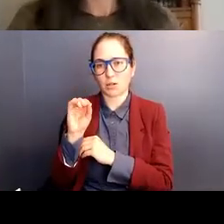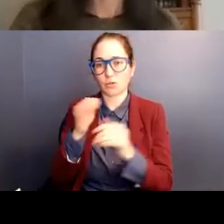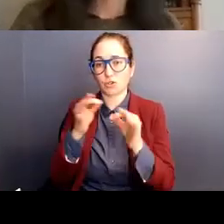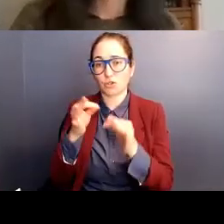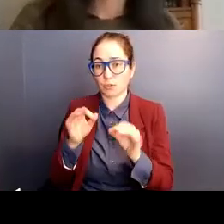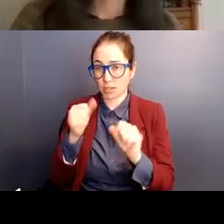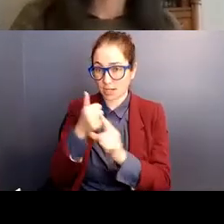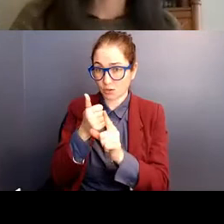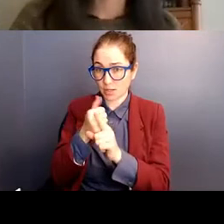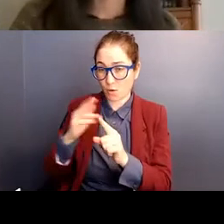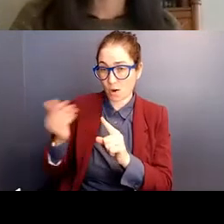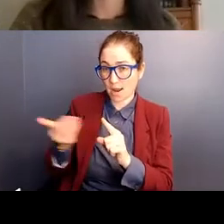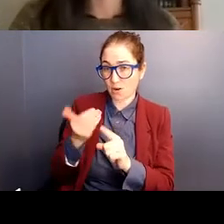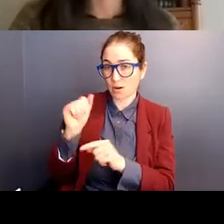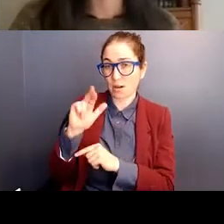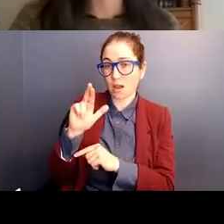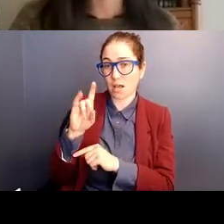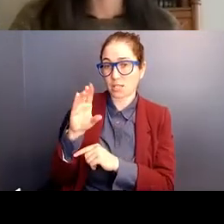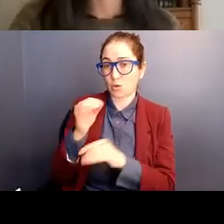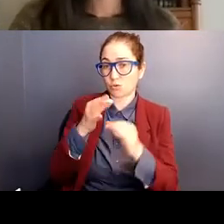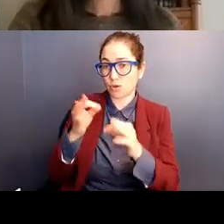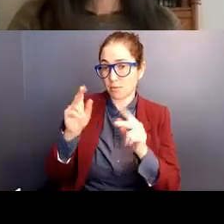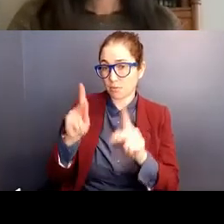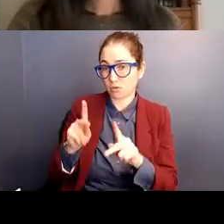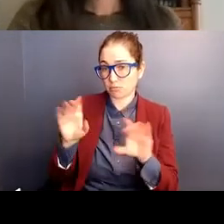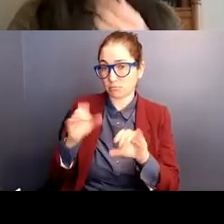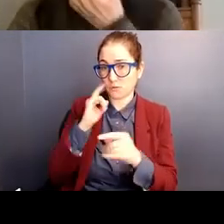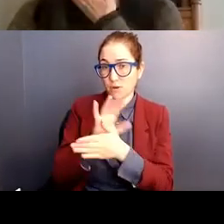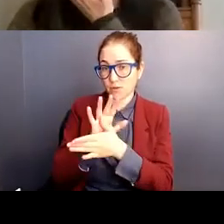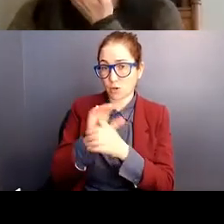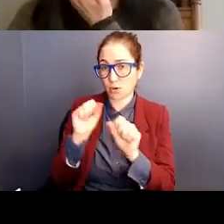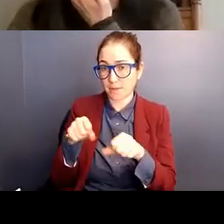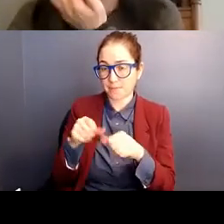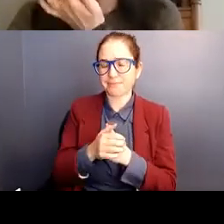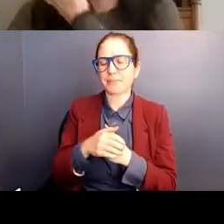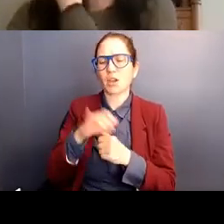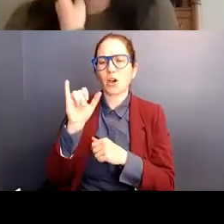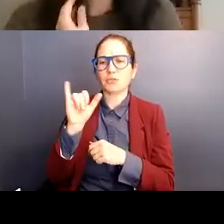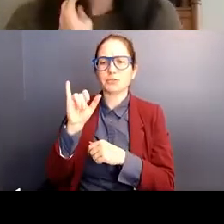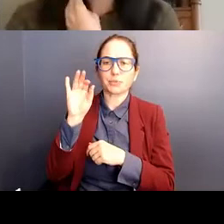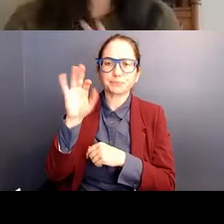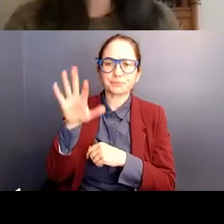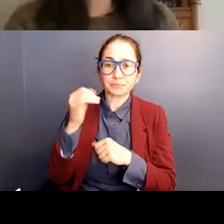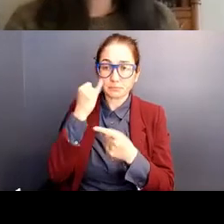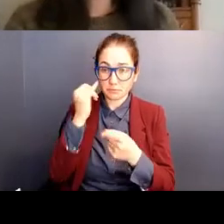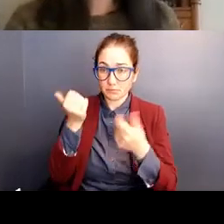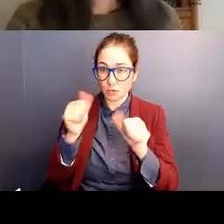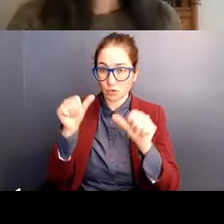could also hire an audio describer to do it for your video. Something to note that if you are trying to post a video and